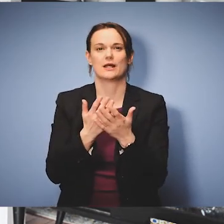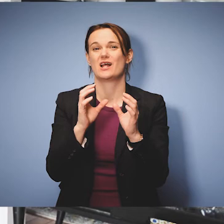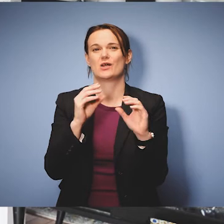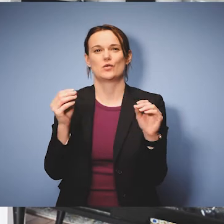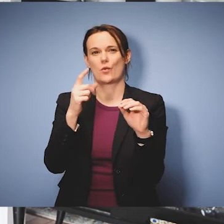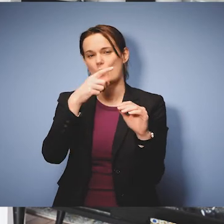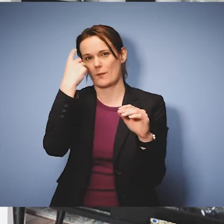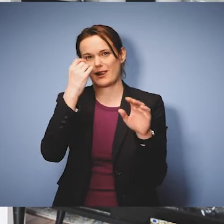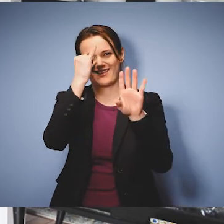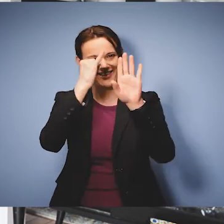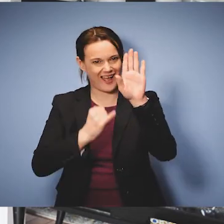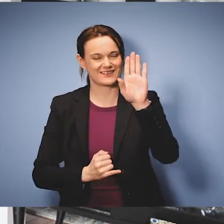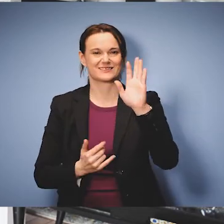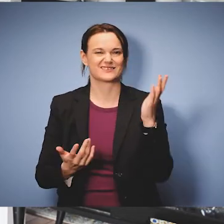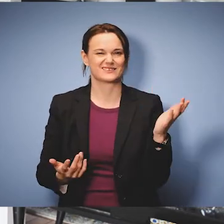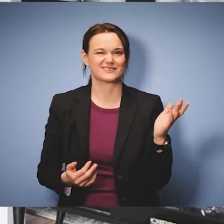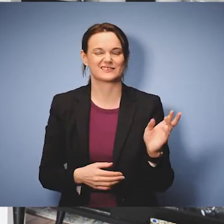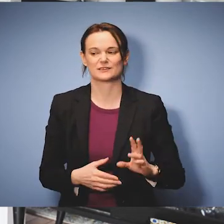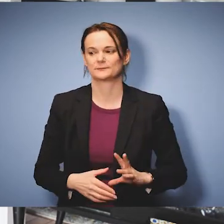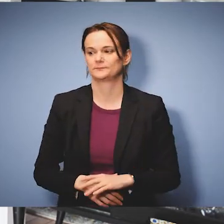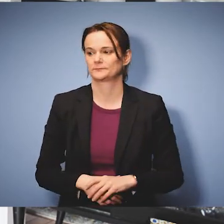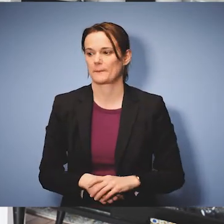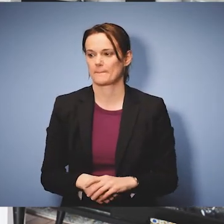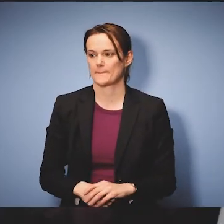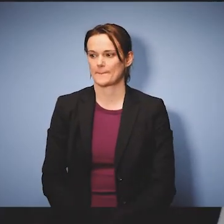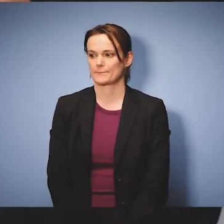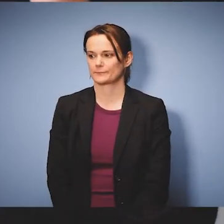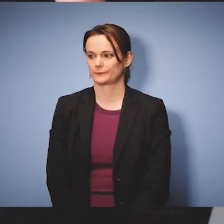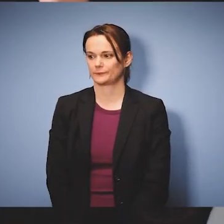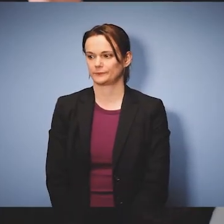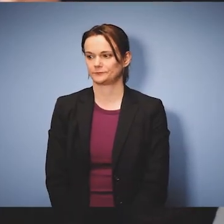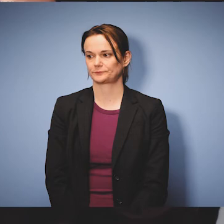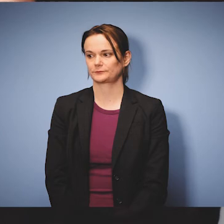especially if you're using a light paint like we're going to today. So when you're using caulking